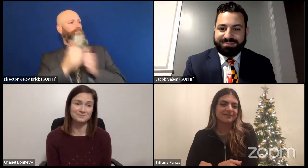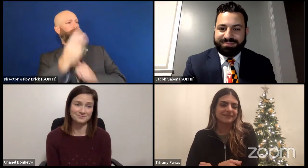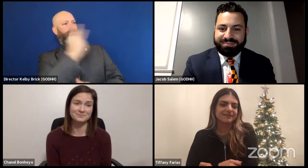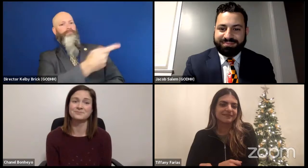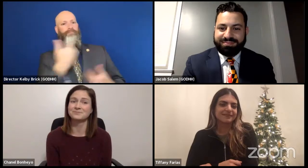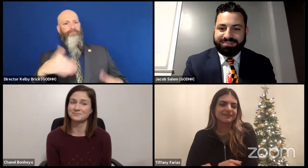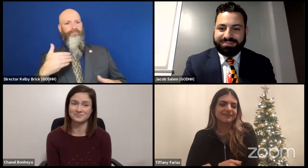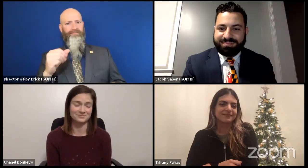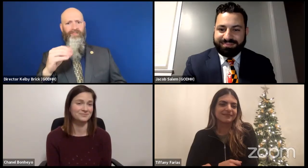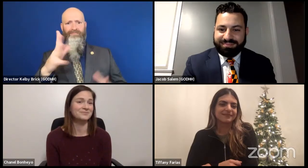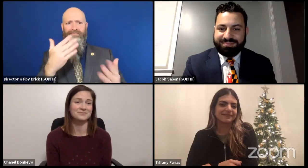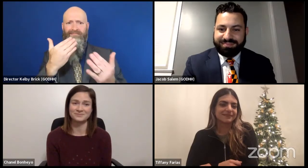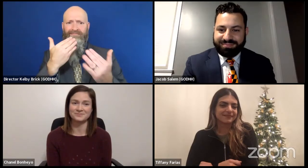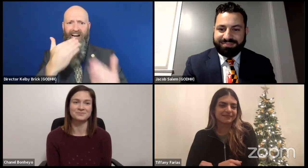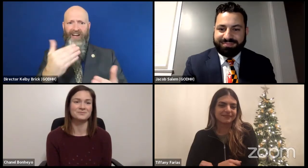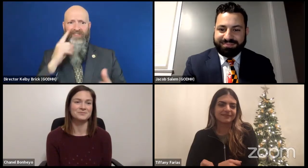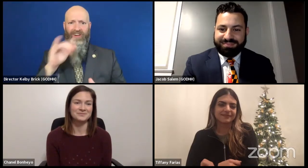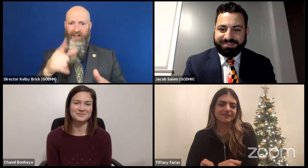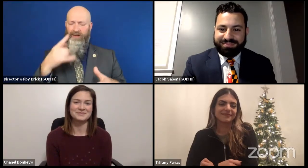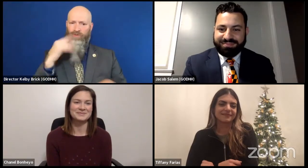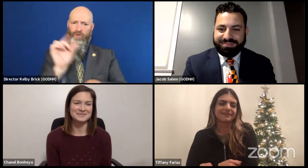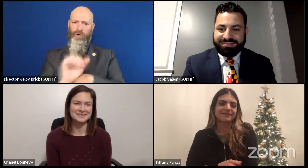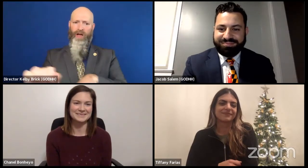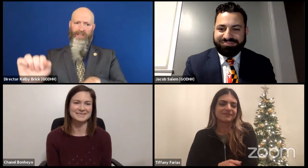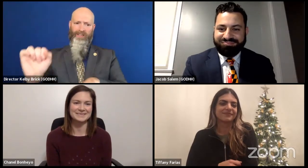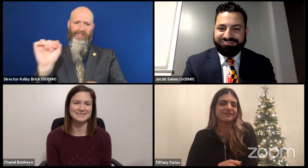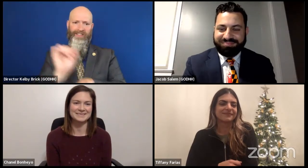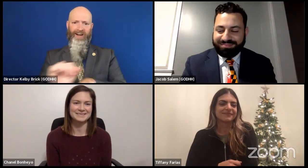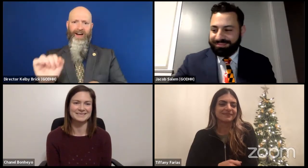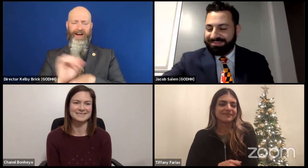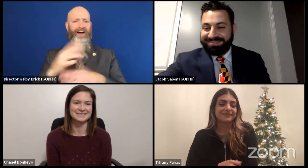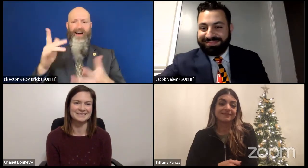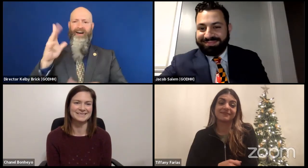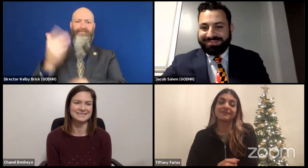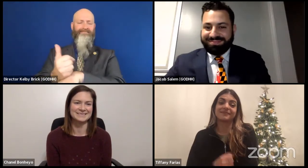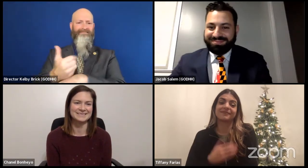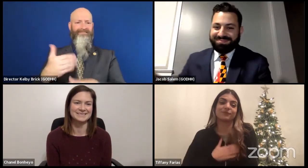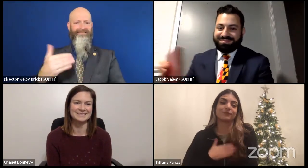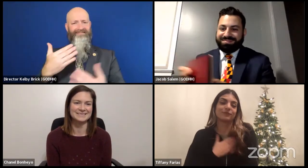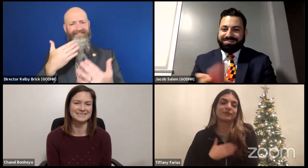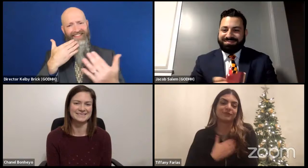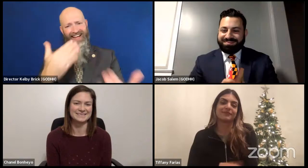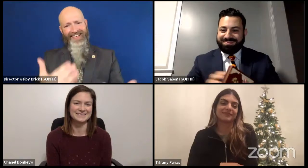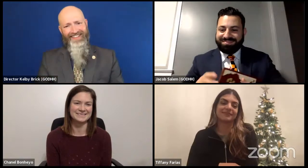and again, that's fantastic that individuals are able to see our community there. Thank